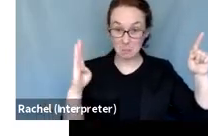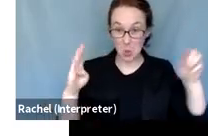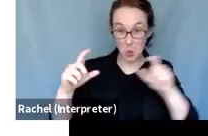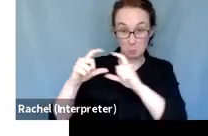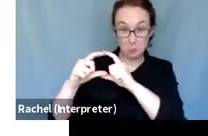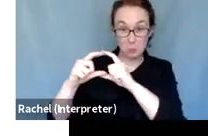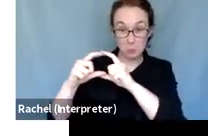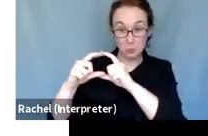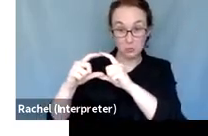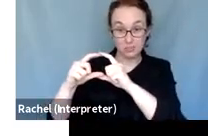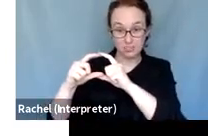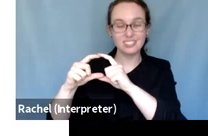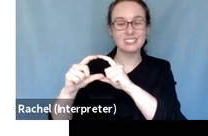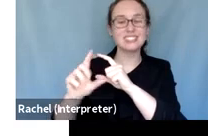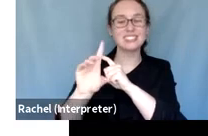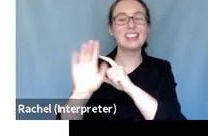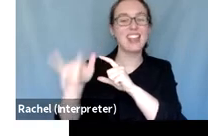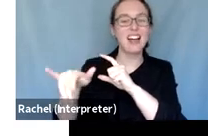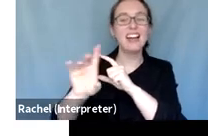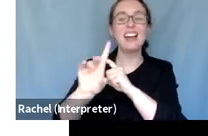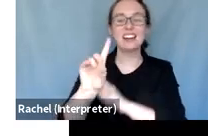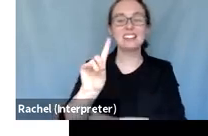Sage Talbot: And that's the DSP&S AIM application.